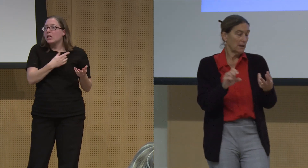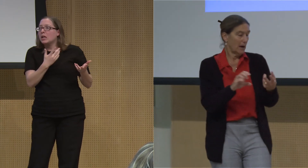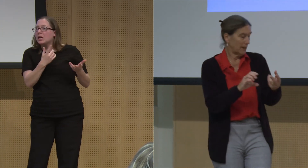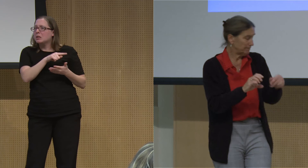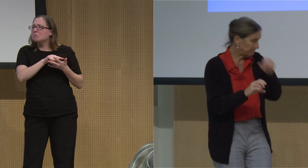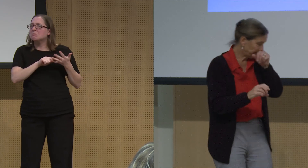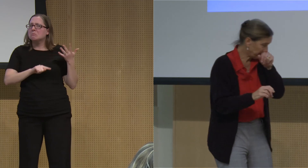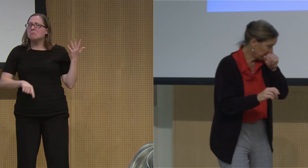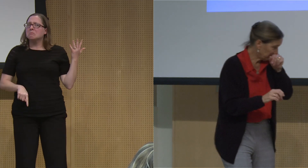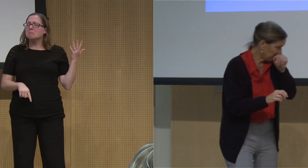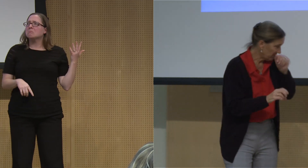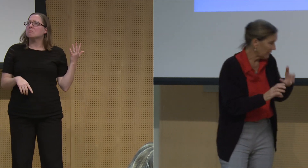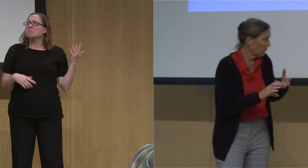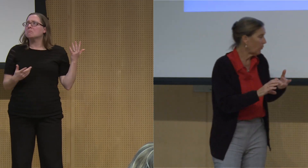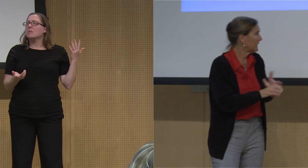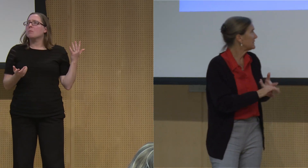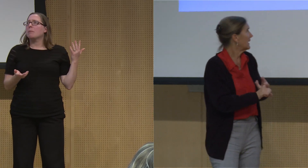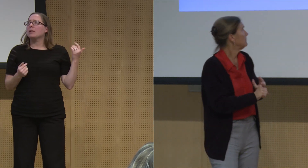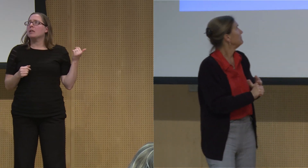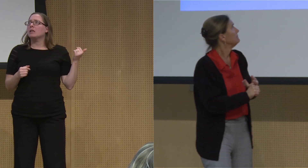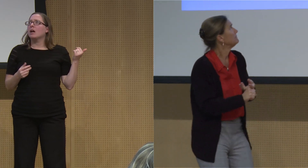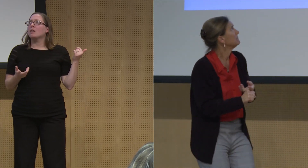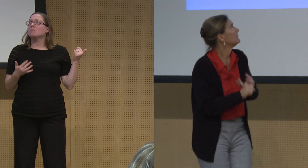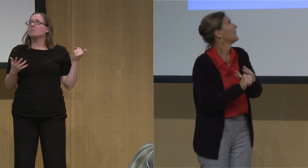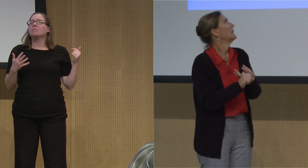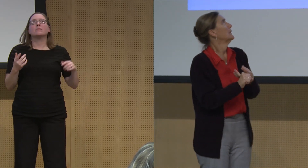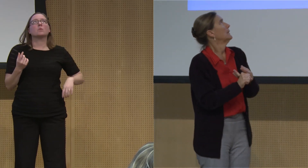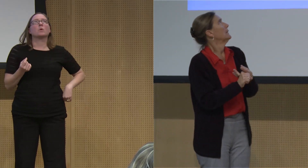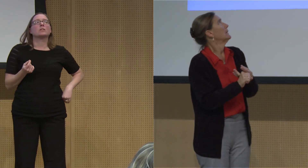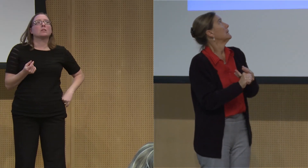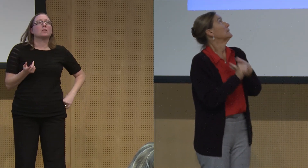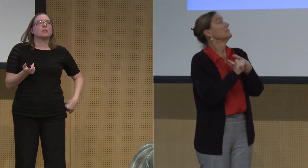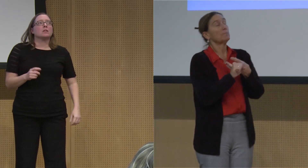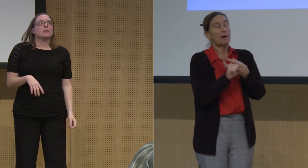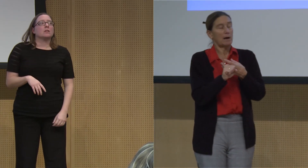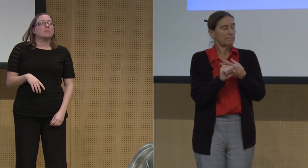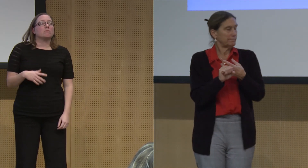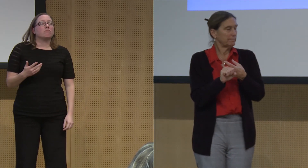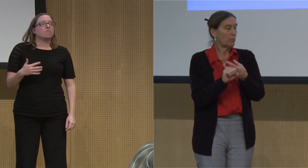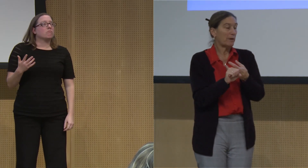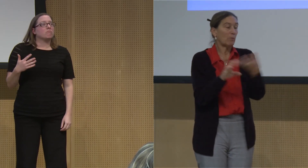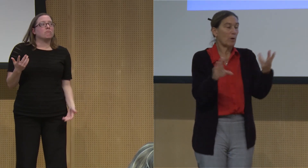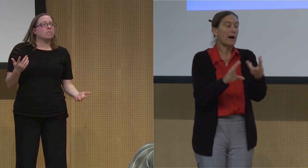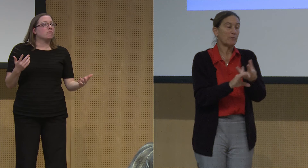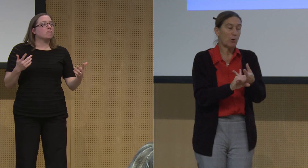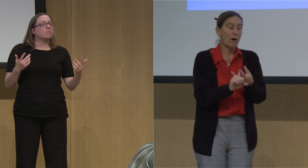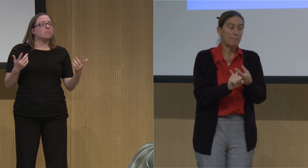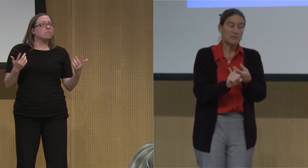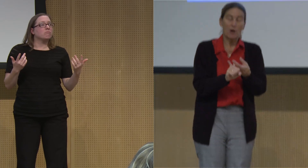UM, WHAT, UM--WHAT KIND OF REQUIREMENTS ARE THERE